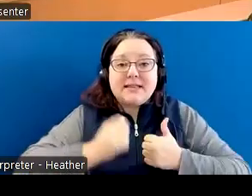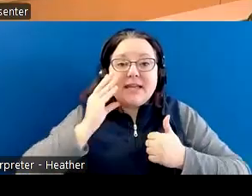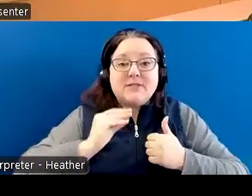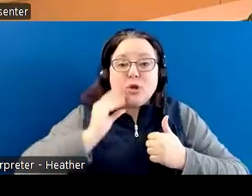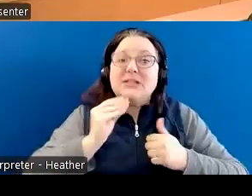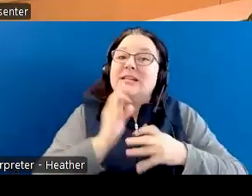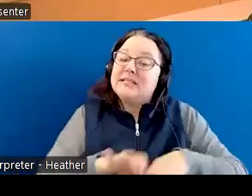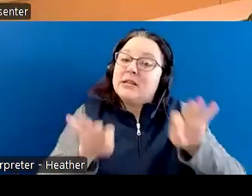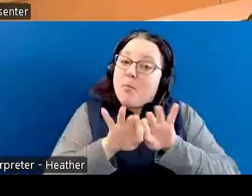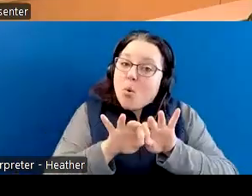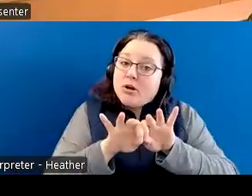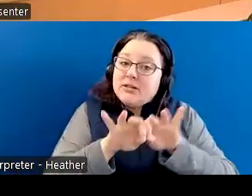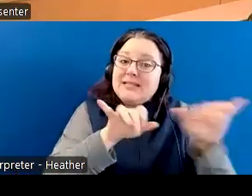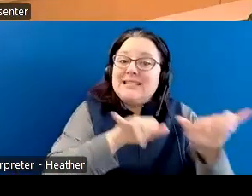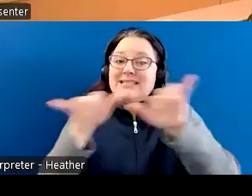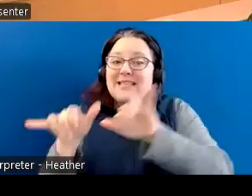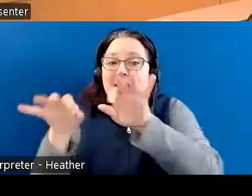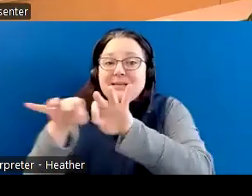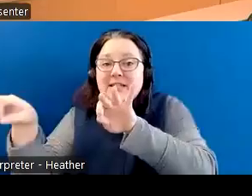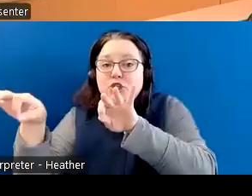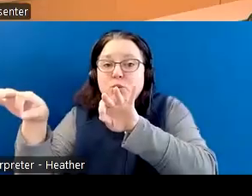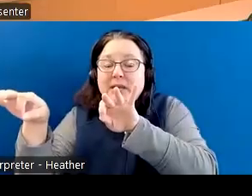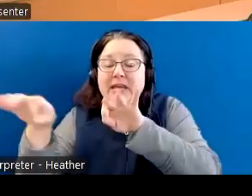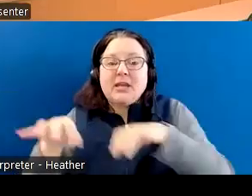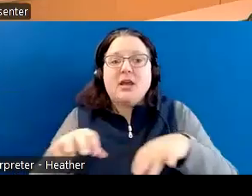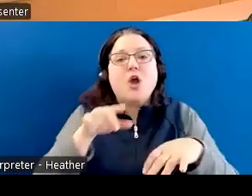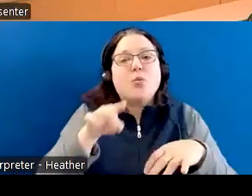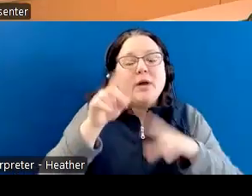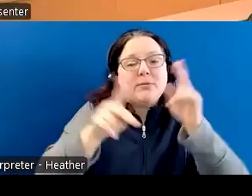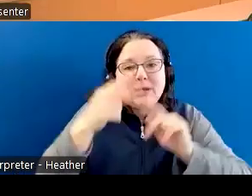important as a degree is. And I think that once we bring that to the table and we can shed light